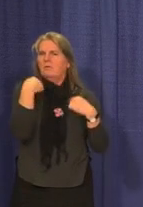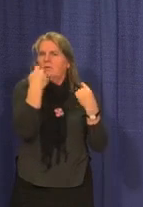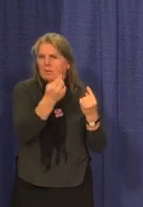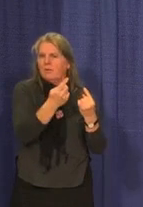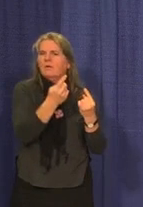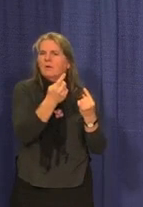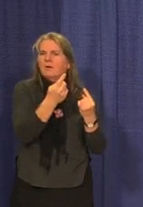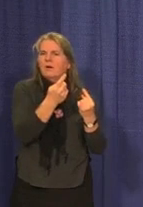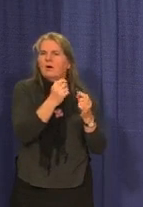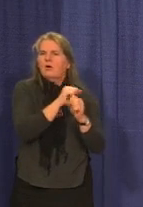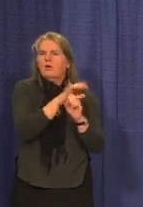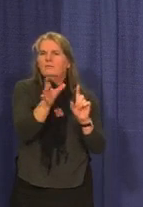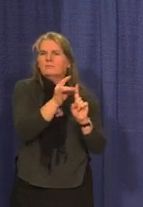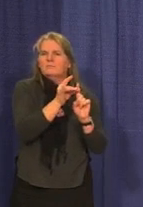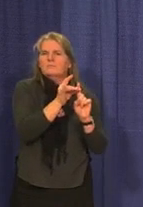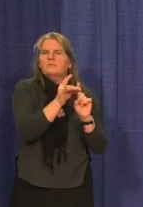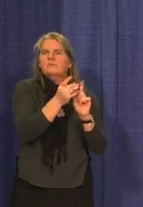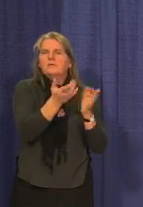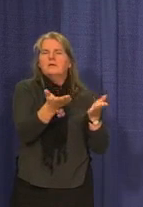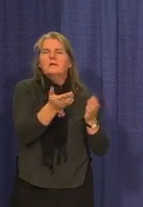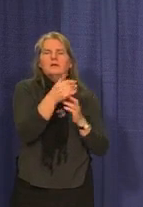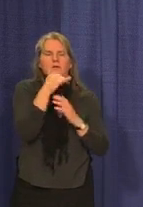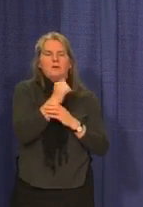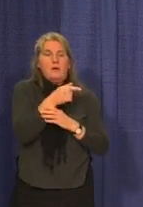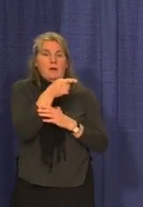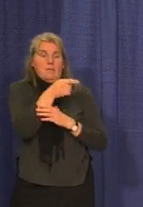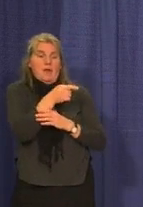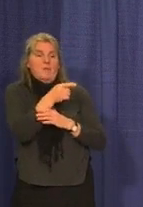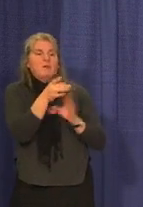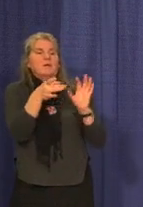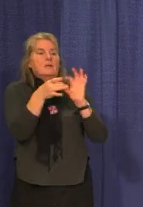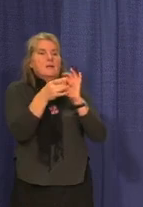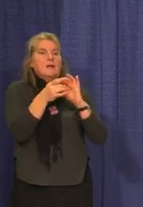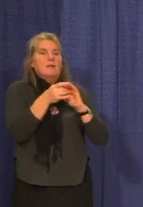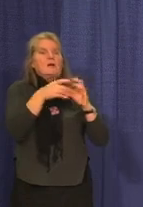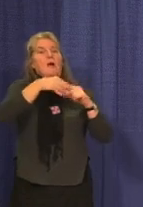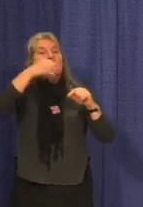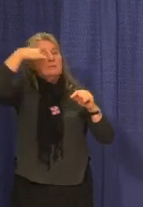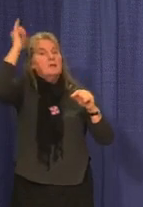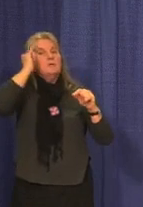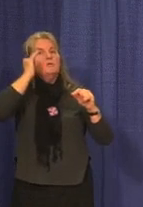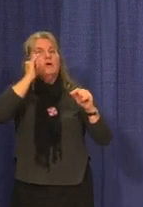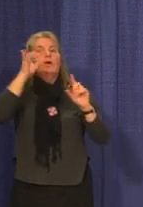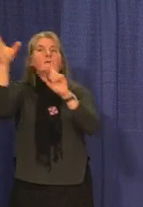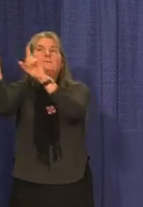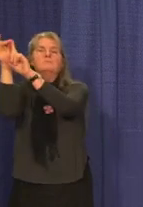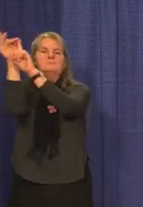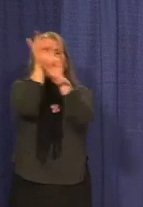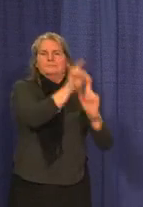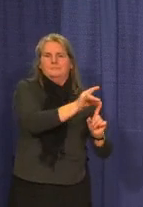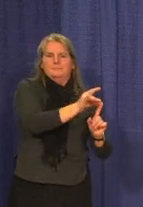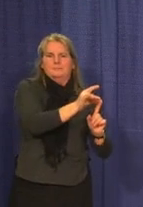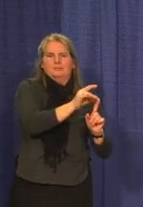We announced our 24th case last week. And like all others, this cases related to travel outside the